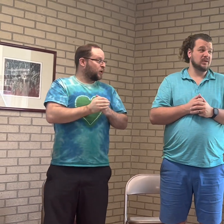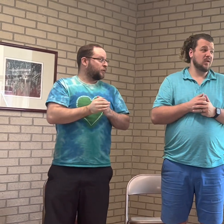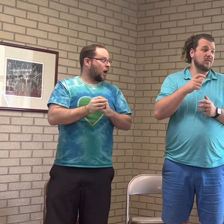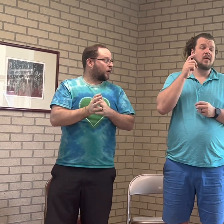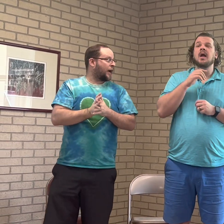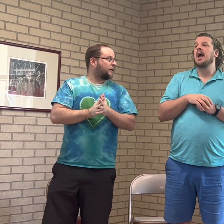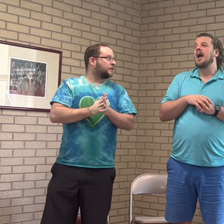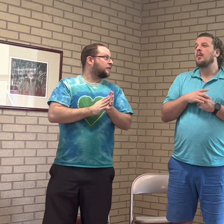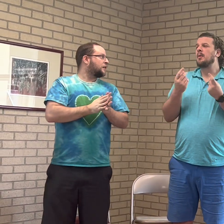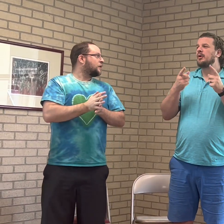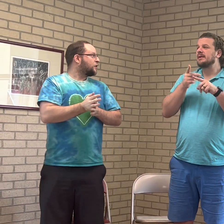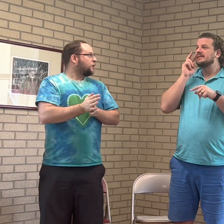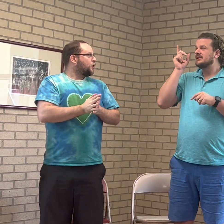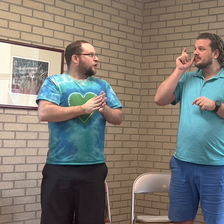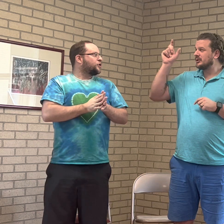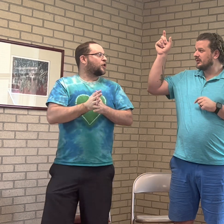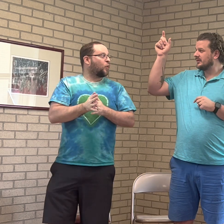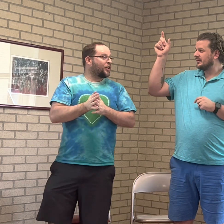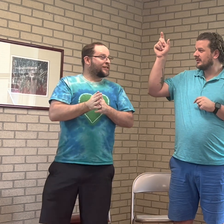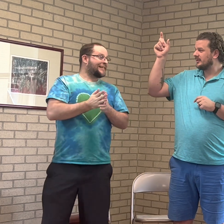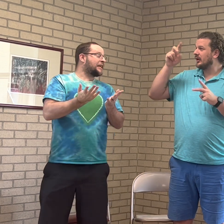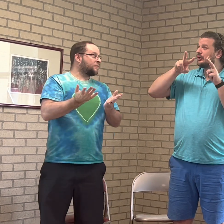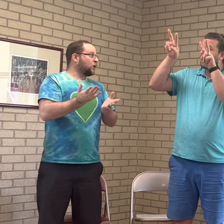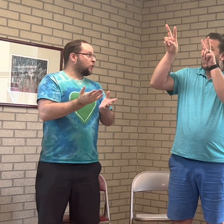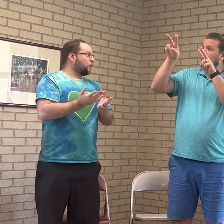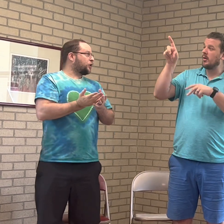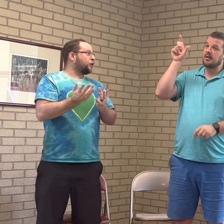Mr. Aaron: Moon okay Mr. Aaron & Mr. Zae: So when you see the moon